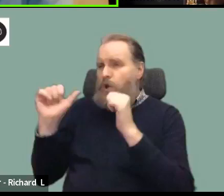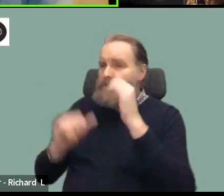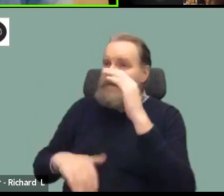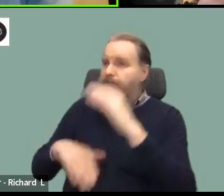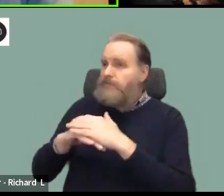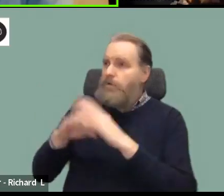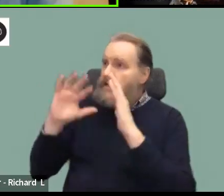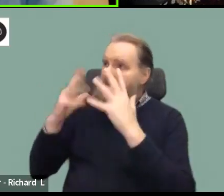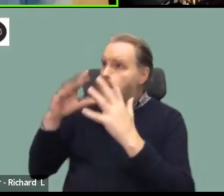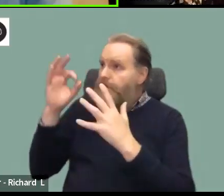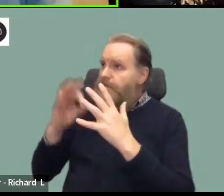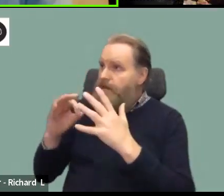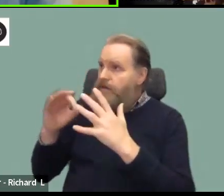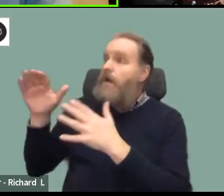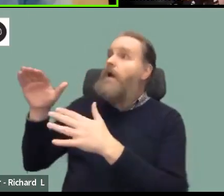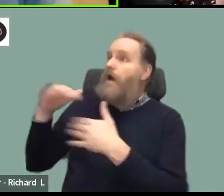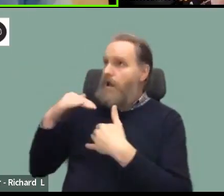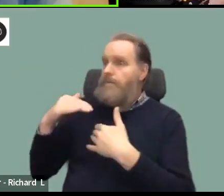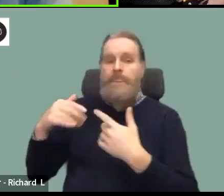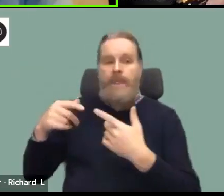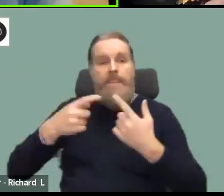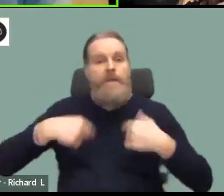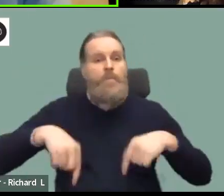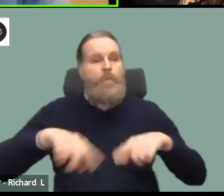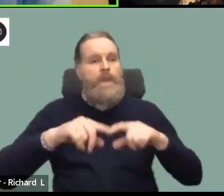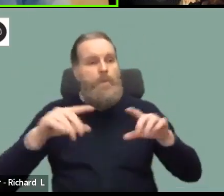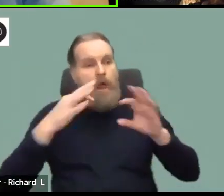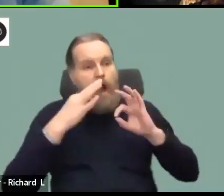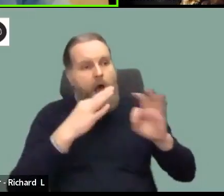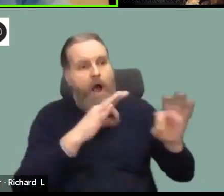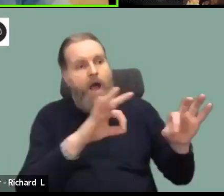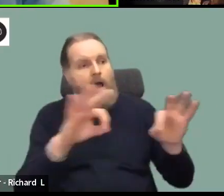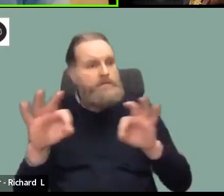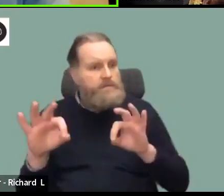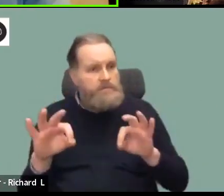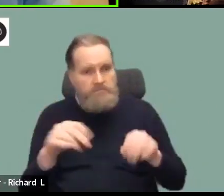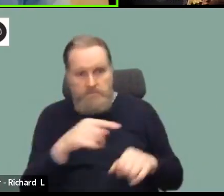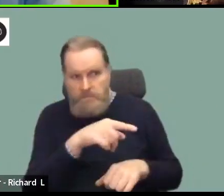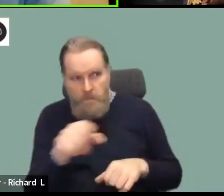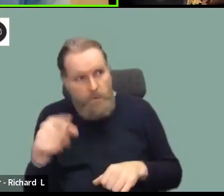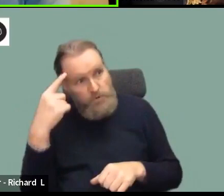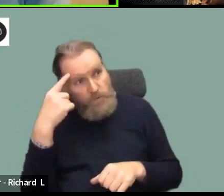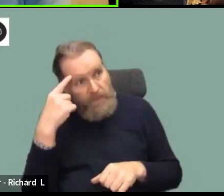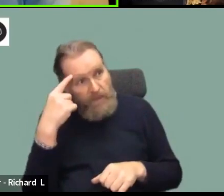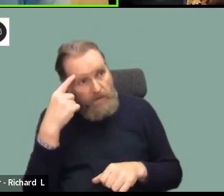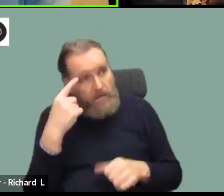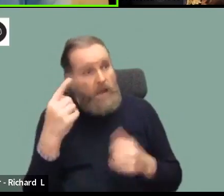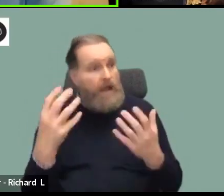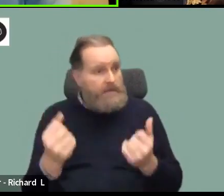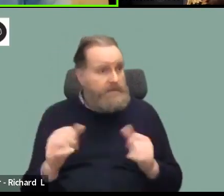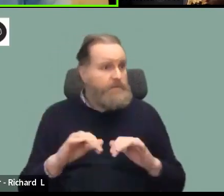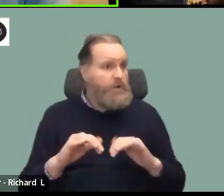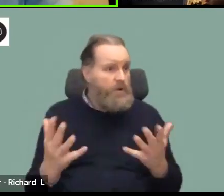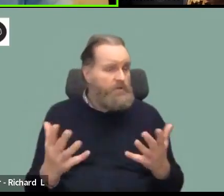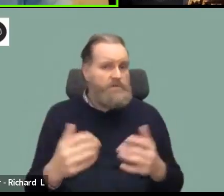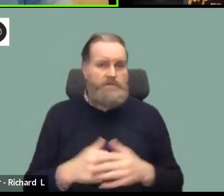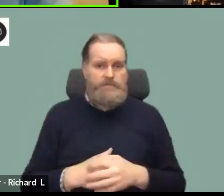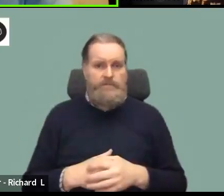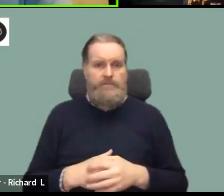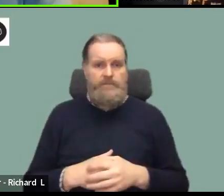even if it is Short of our full demand. mands. I have no doubt that mands. I have no doubt that the NFC would want to put that the members if it felt we've made significant concessions, but